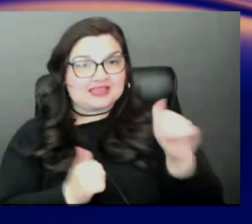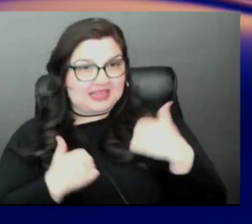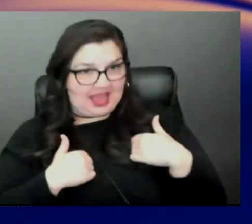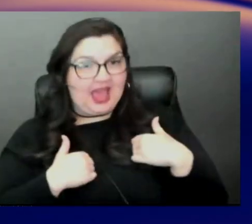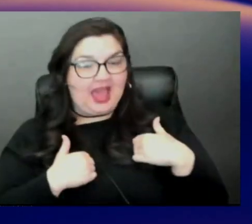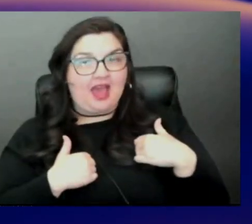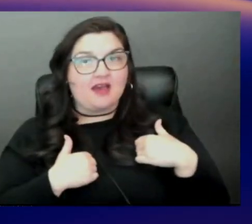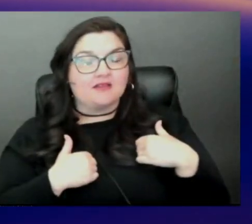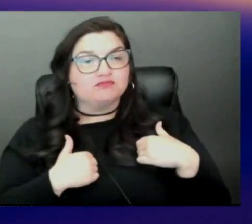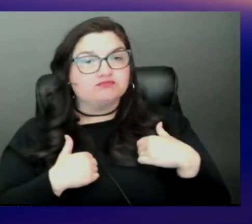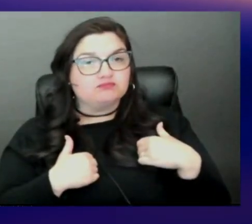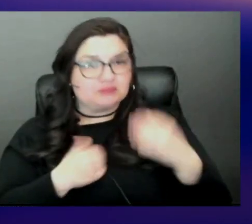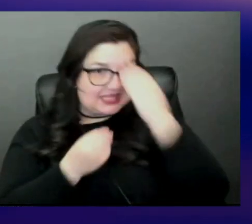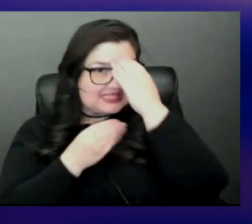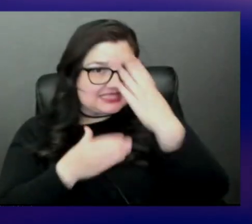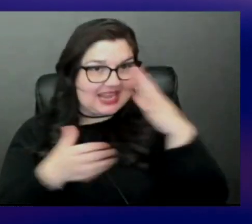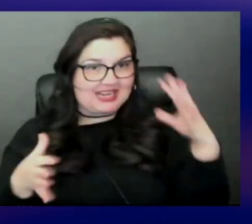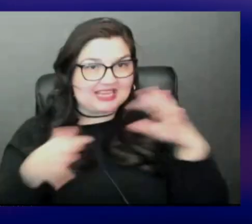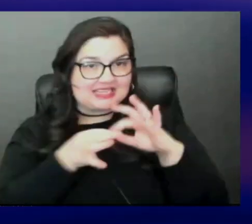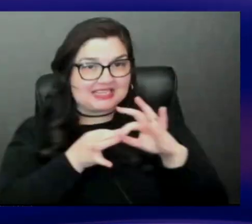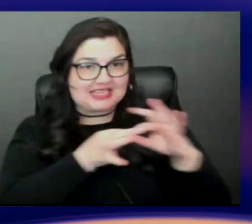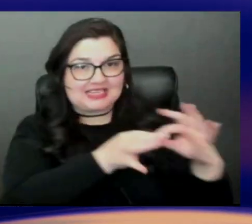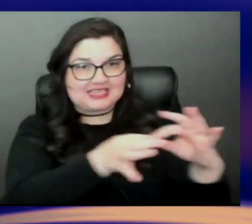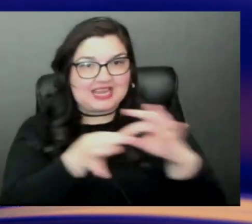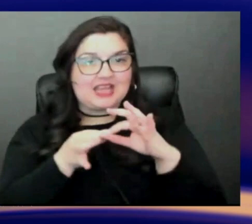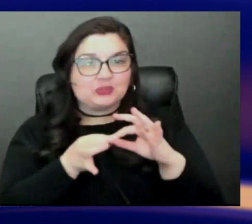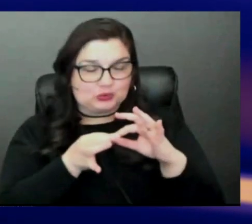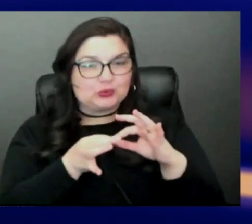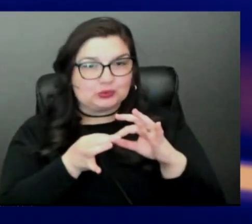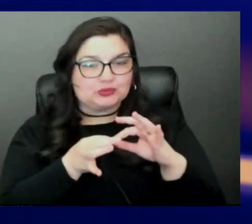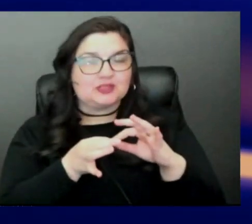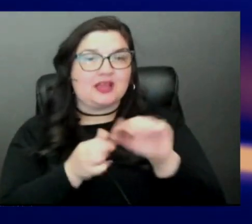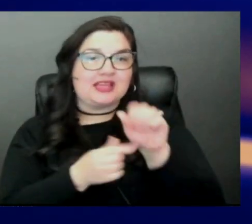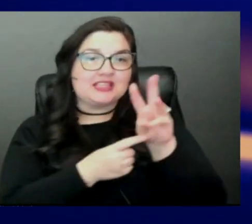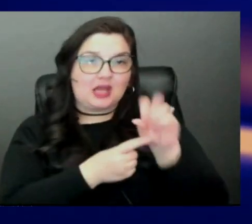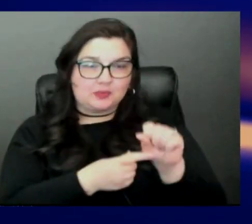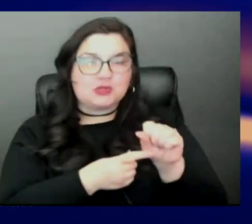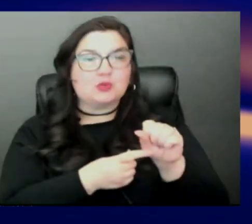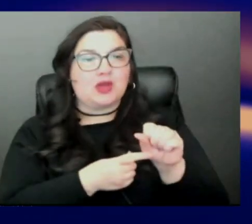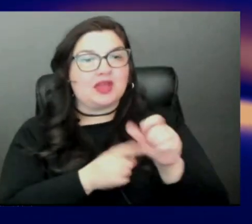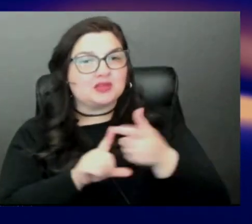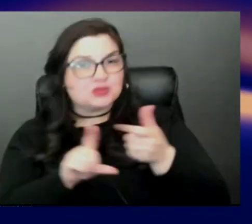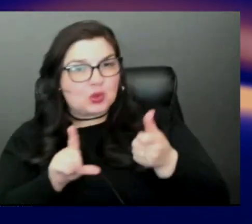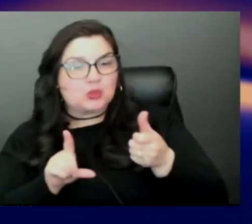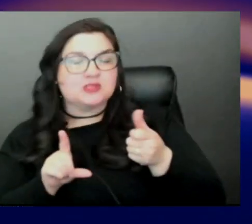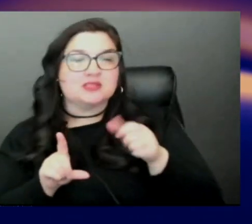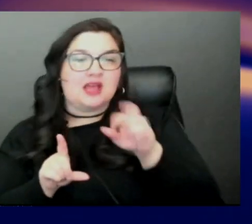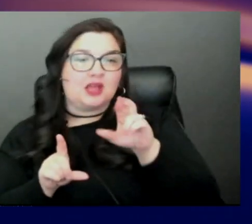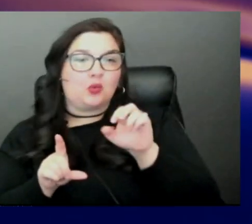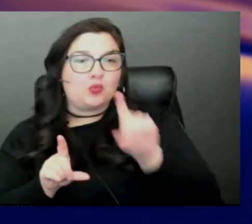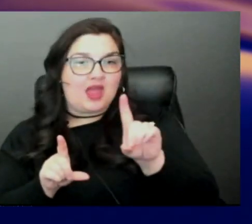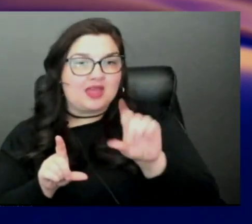primarily it's up to this point focused on AWS service sources like Redshift and DynamoDB. And what those allow you to do